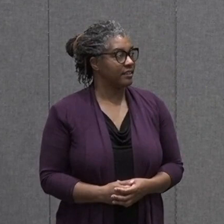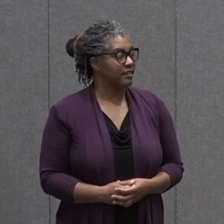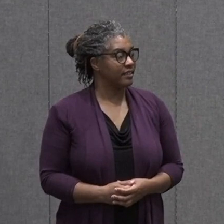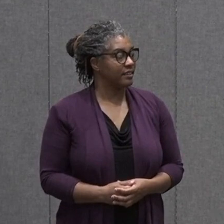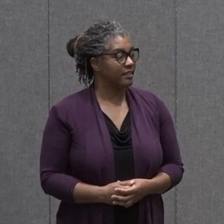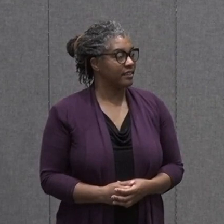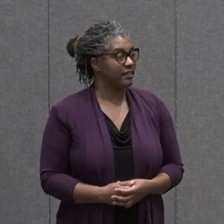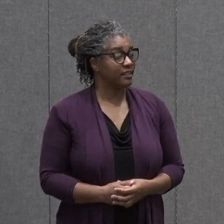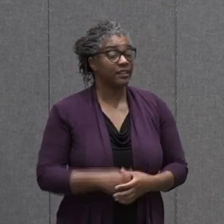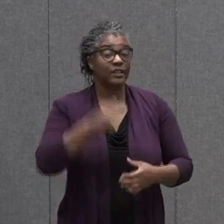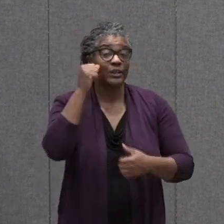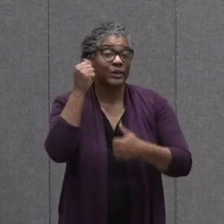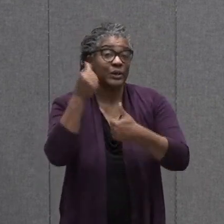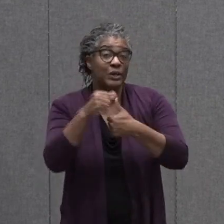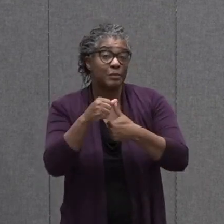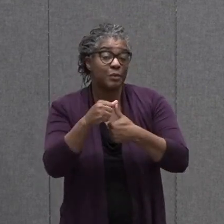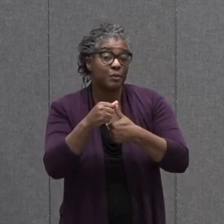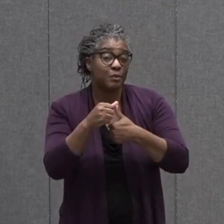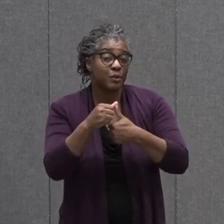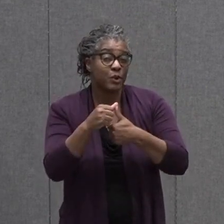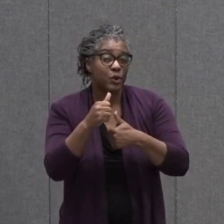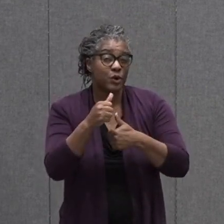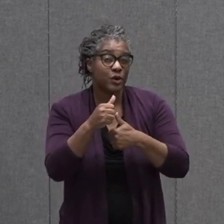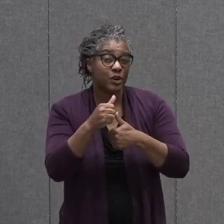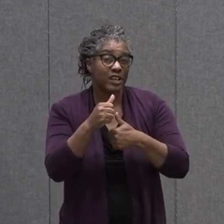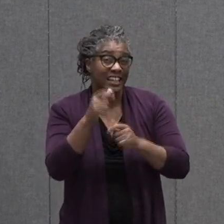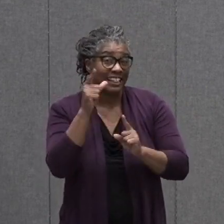Do you remember which three letters are in the word, are?